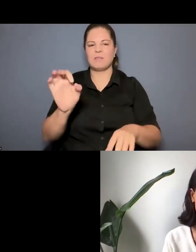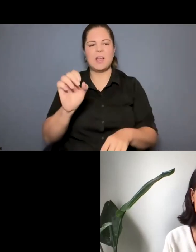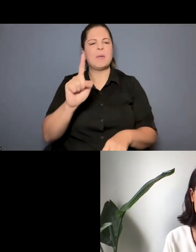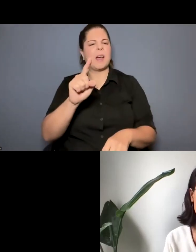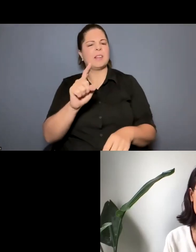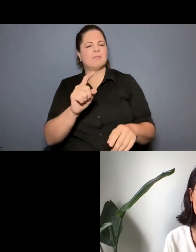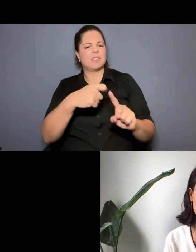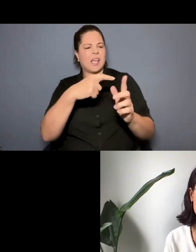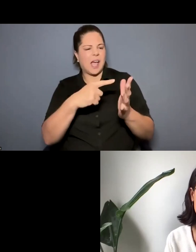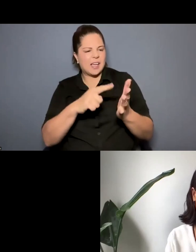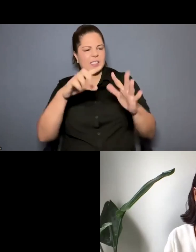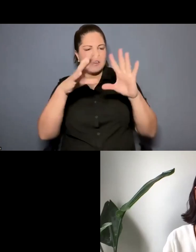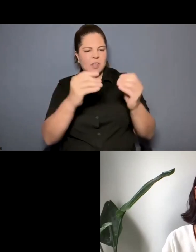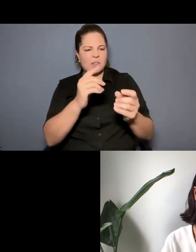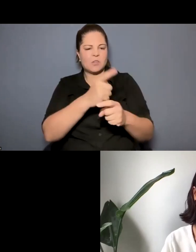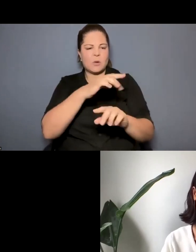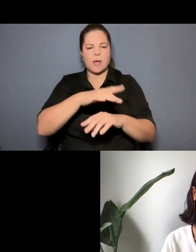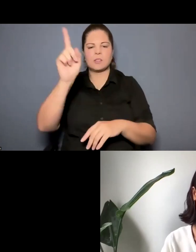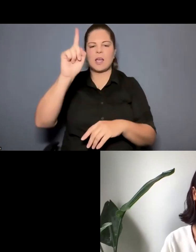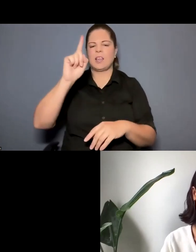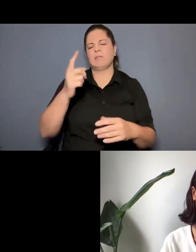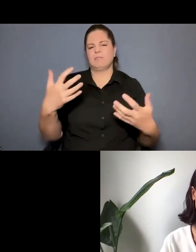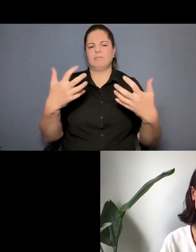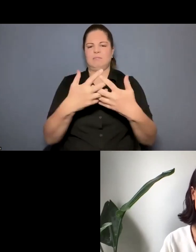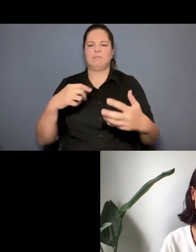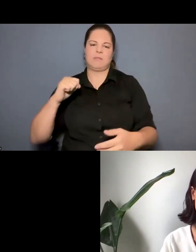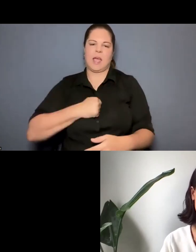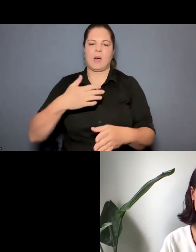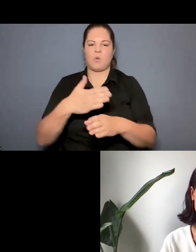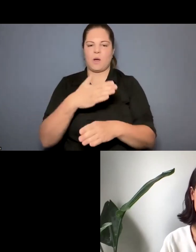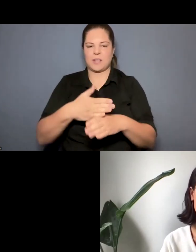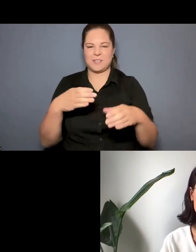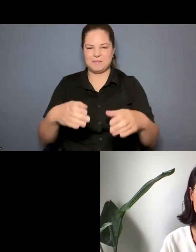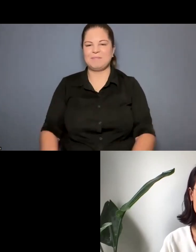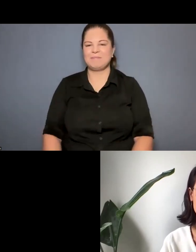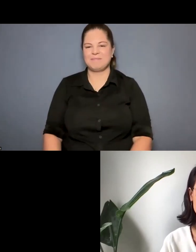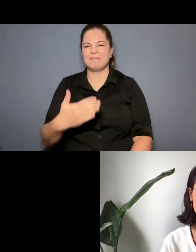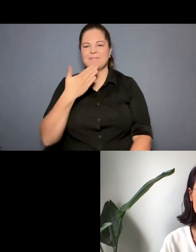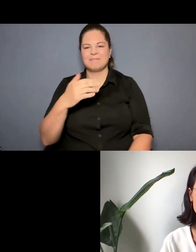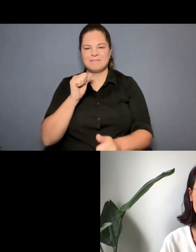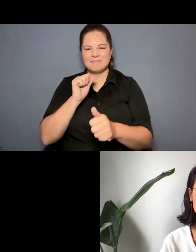what we do across the taskforce. >> Thank you Rosie, and Rosie will be